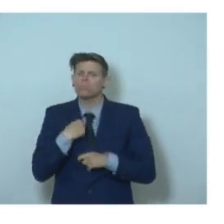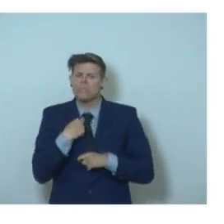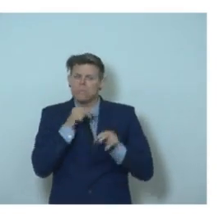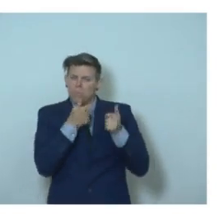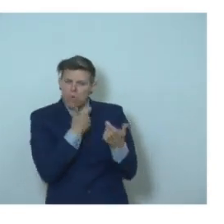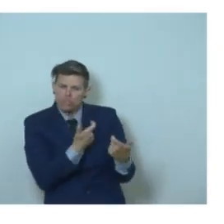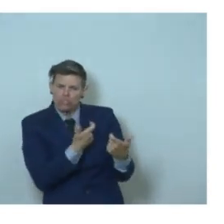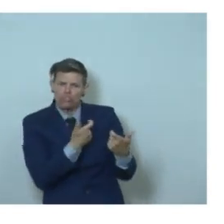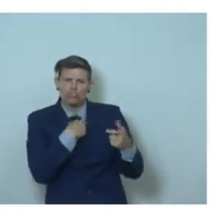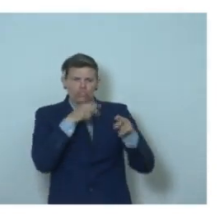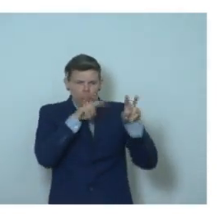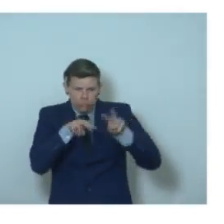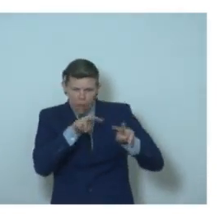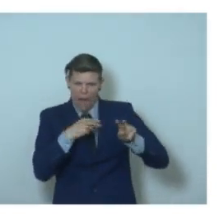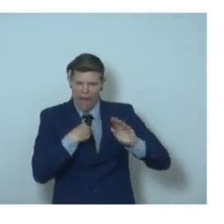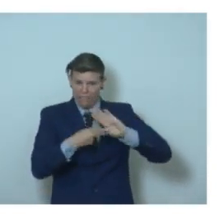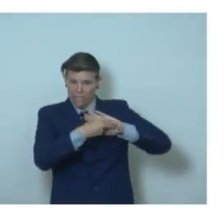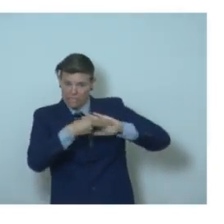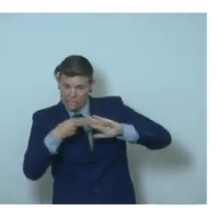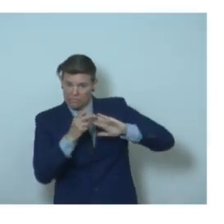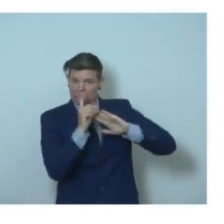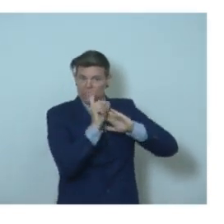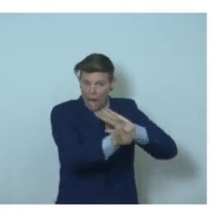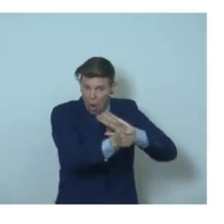I’VE TALKED ABOUT INTERVENTION FOR TESTING.